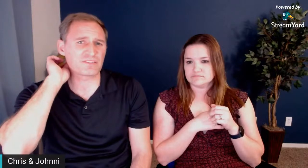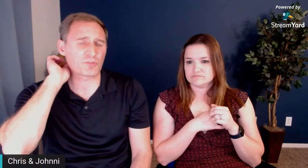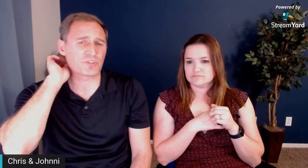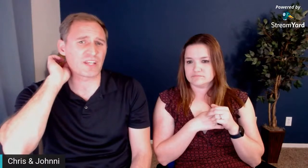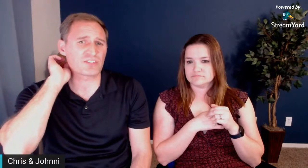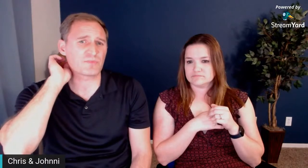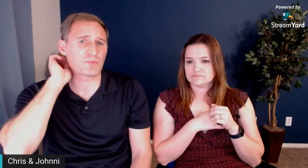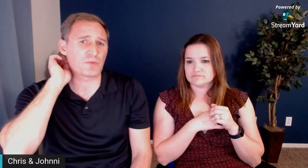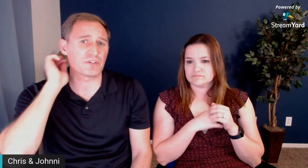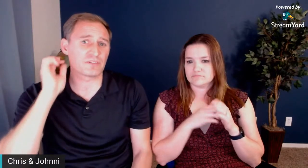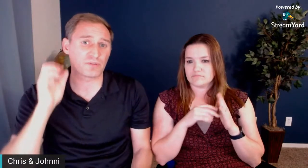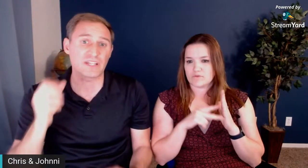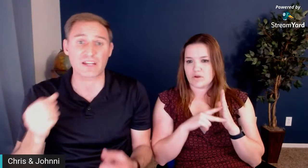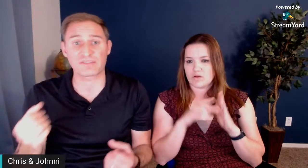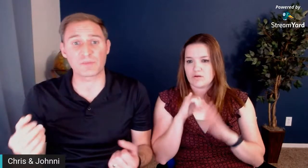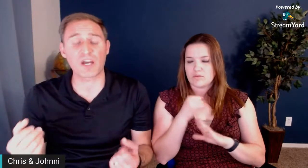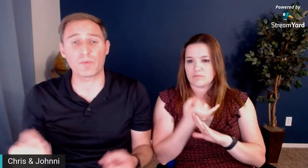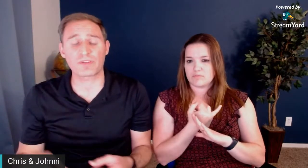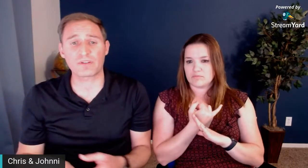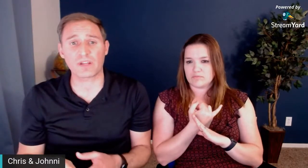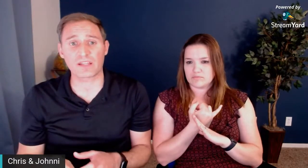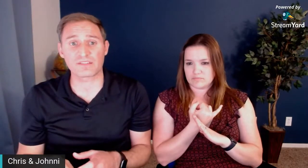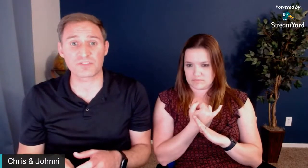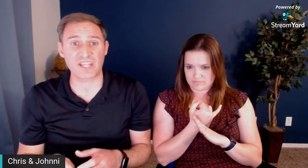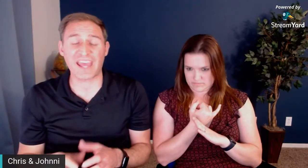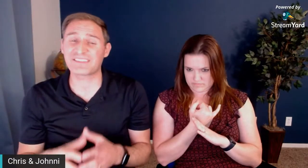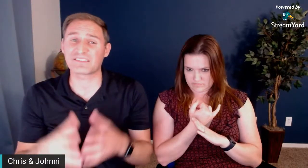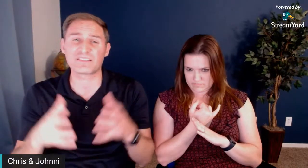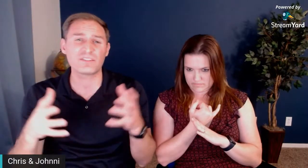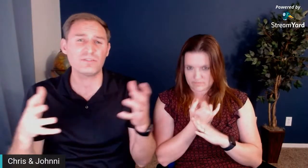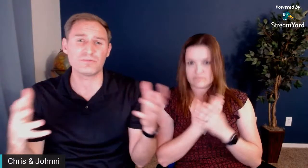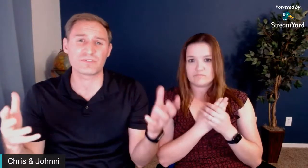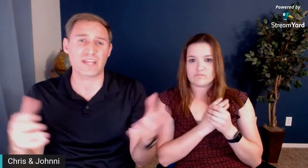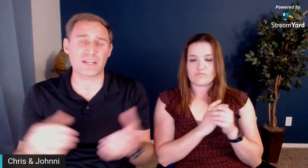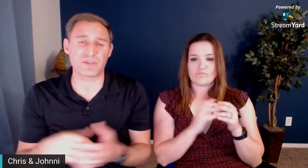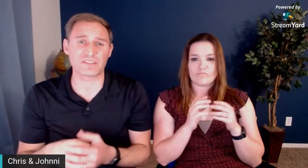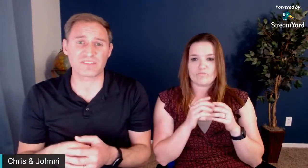interpretation but we will do a lot of simcom with her and so she has this huge database of